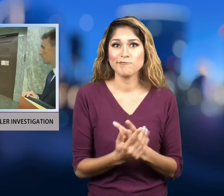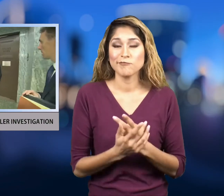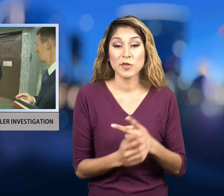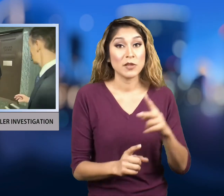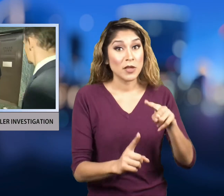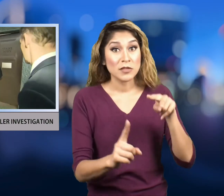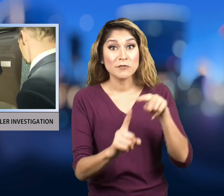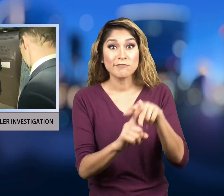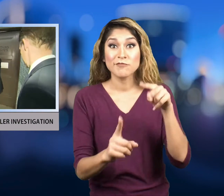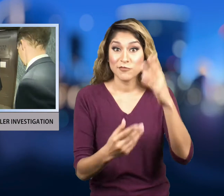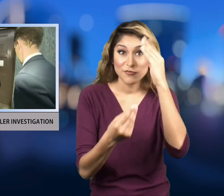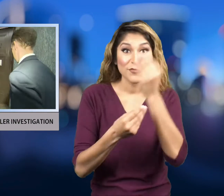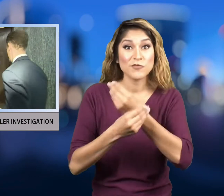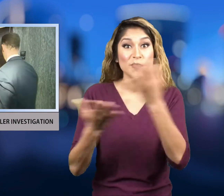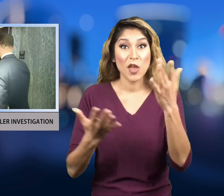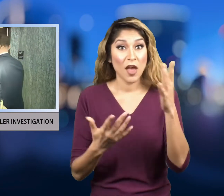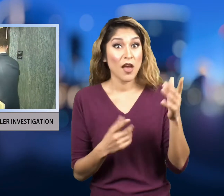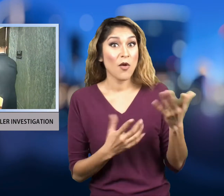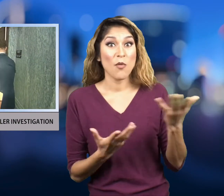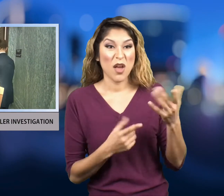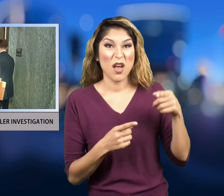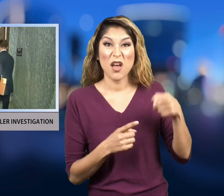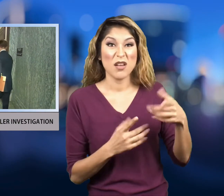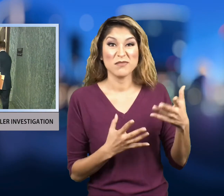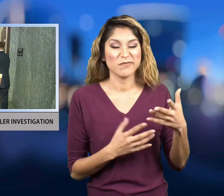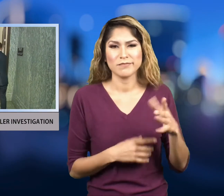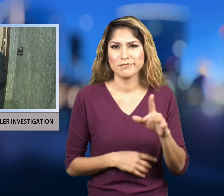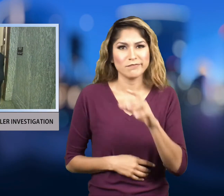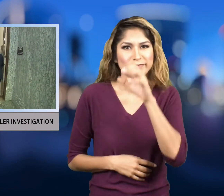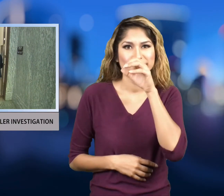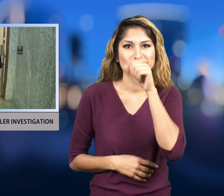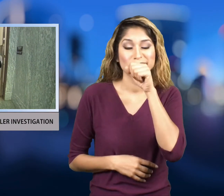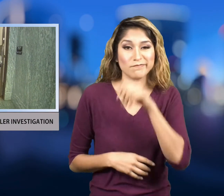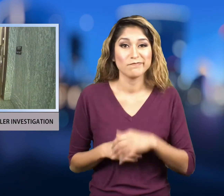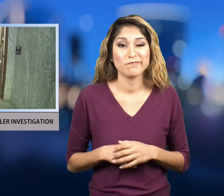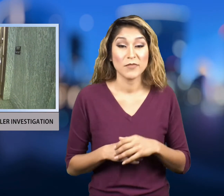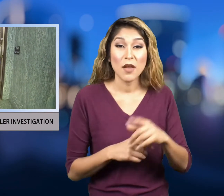Even though the charges were sealed